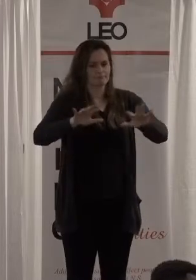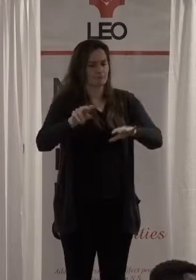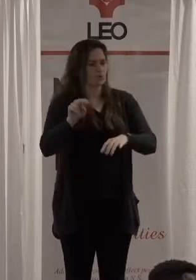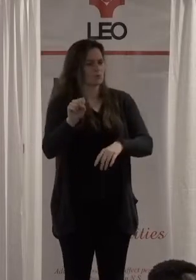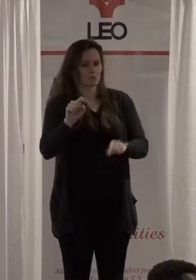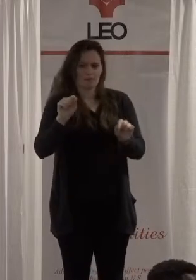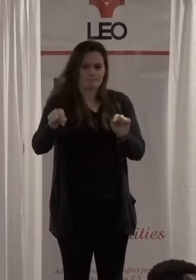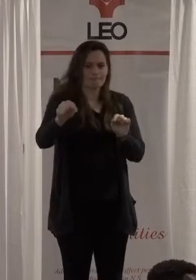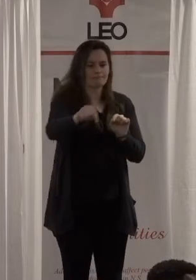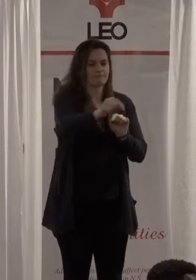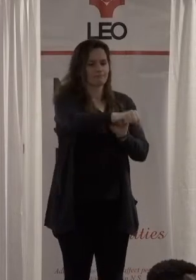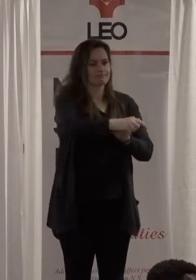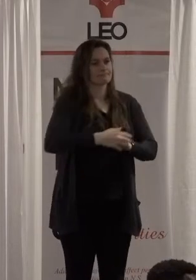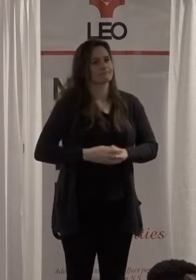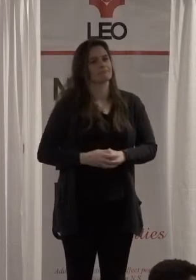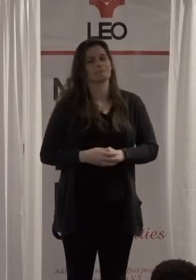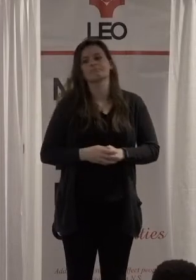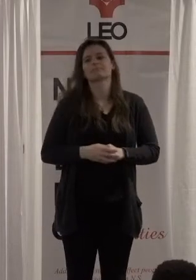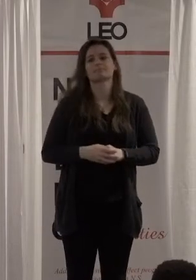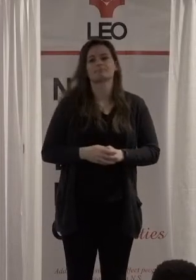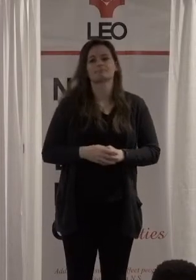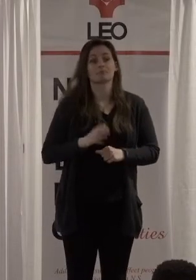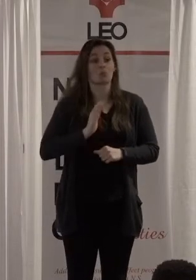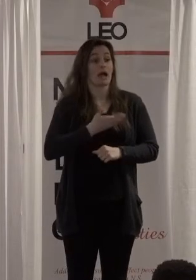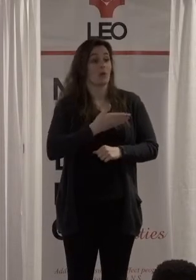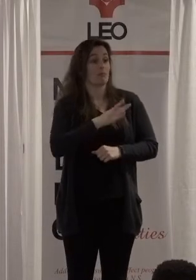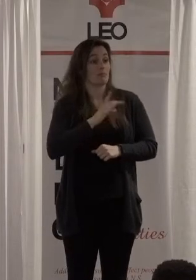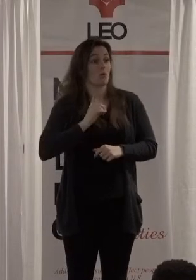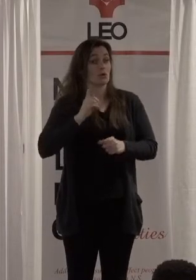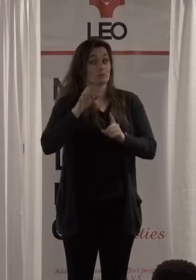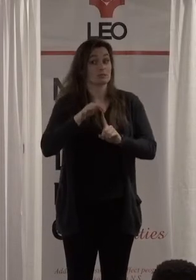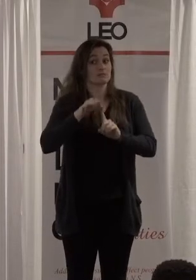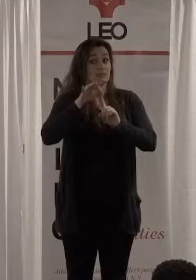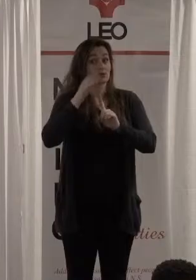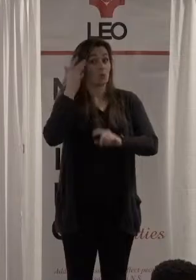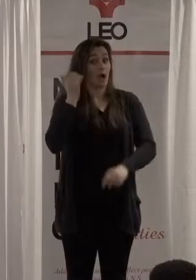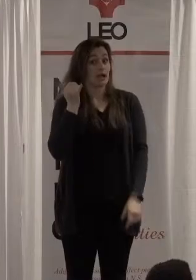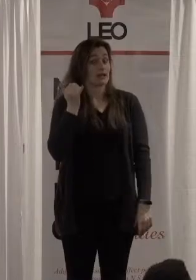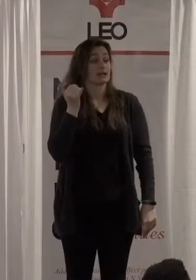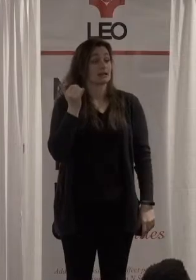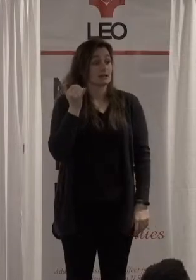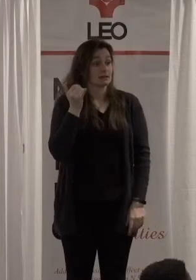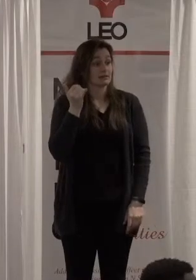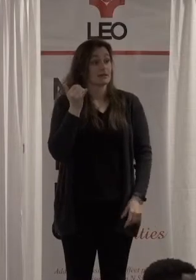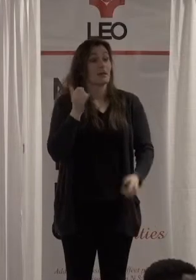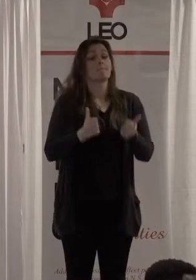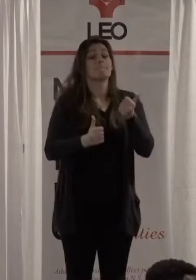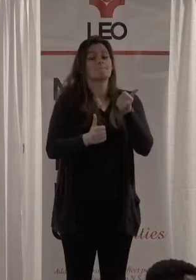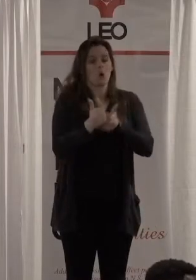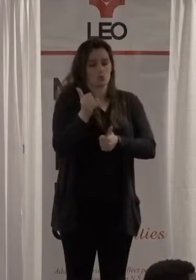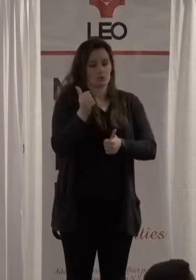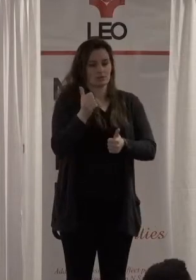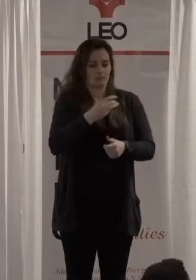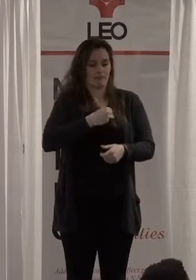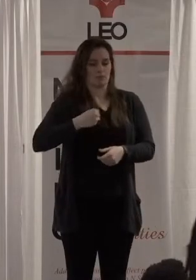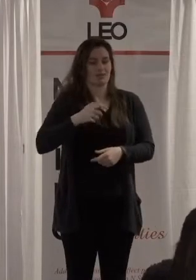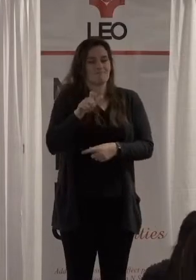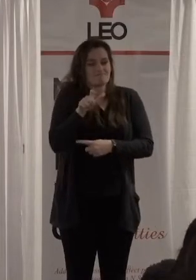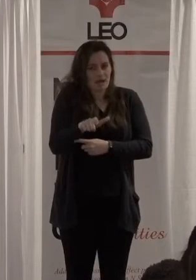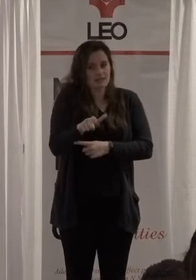AND ONE THING THAT'S KIND OF UNIQUE ABOUT OUR BOARD IS THAT THE MAJORITY OF OUR MEMBERS MUST BE PERSONS WITH DISABILITIES, DEAF